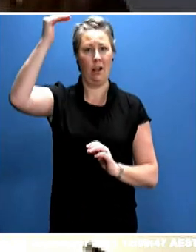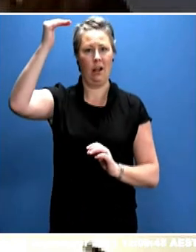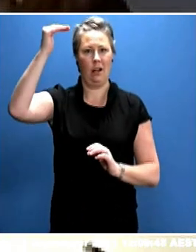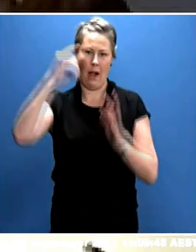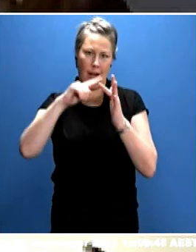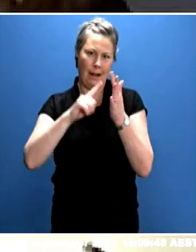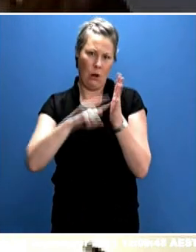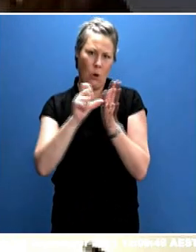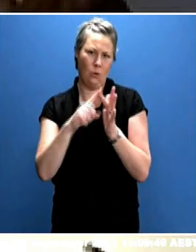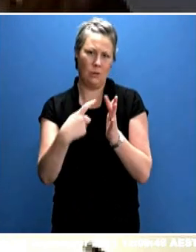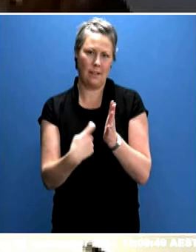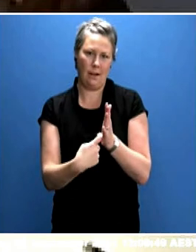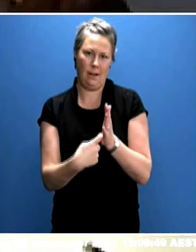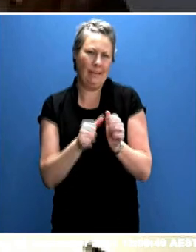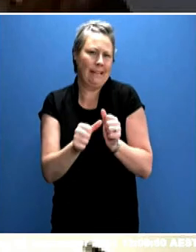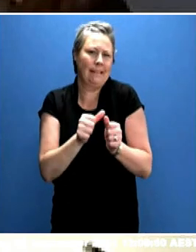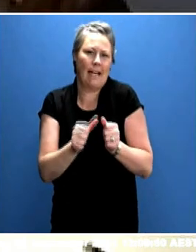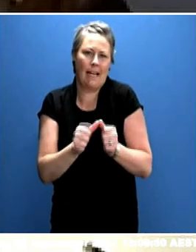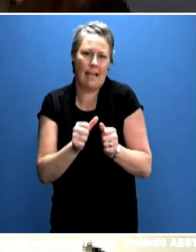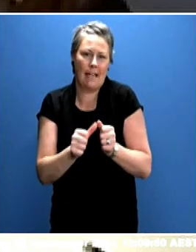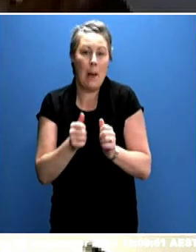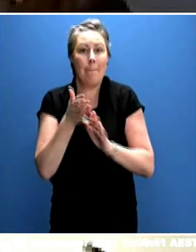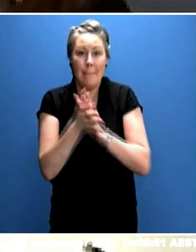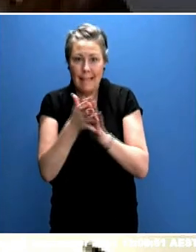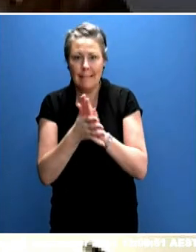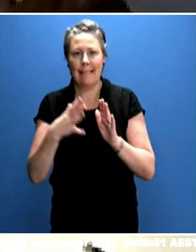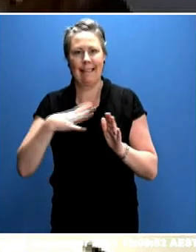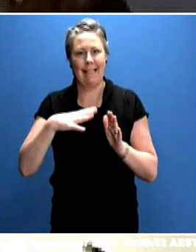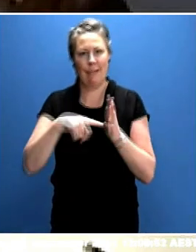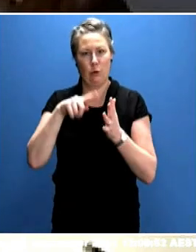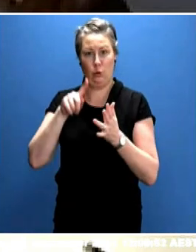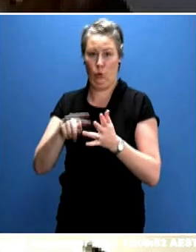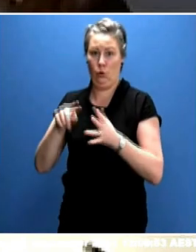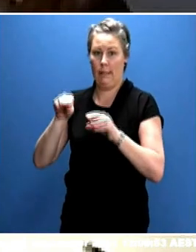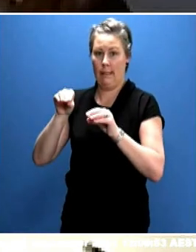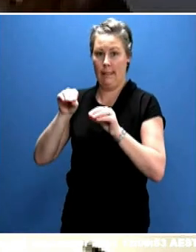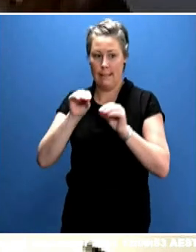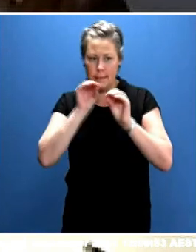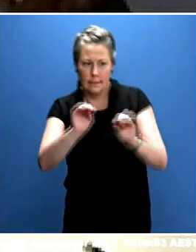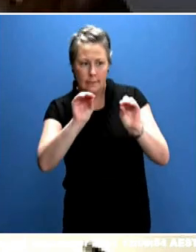But, as part of that, you need to capacity-build for Aboriginal Elders